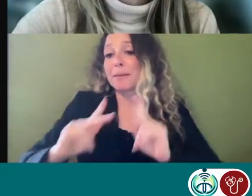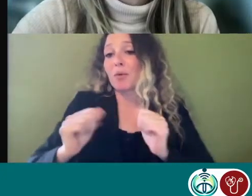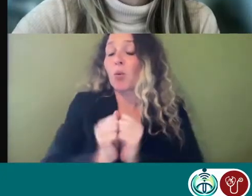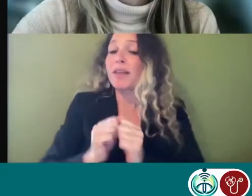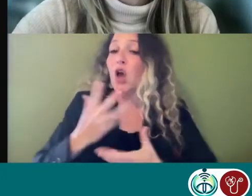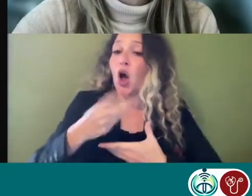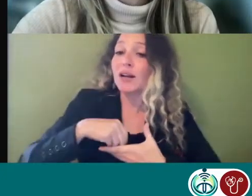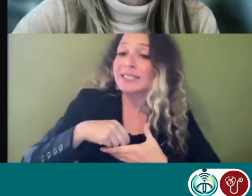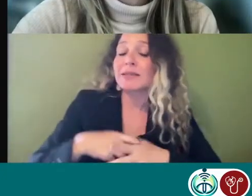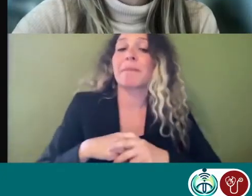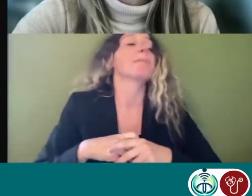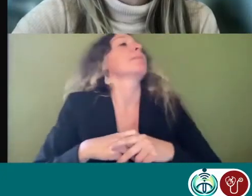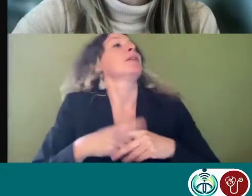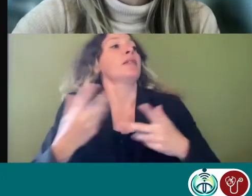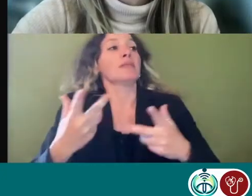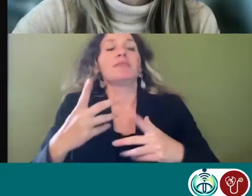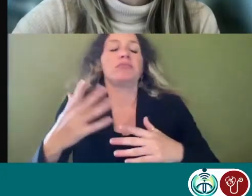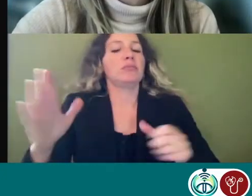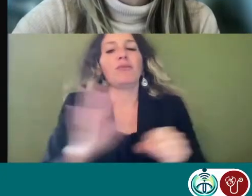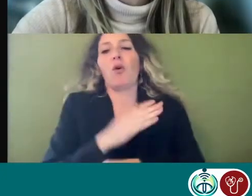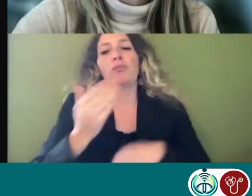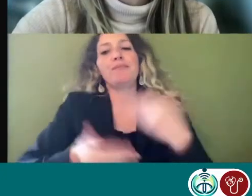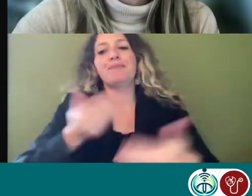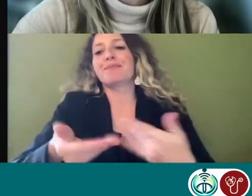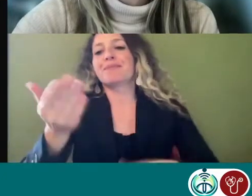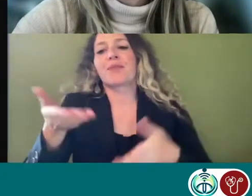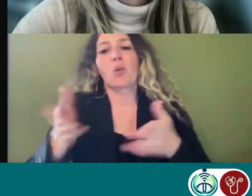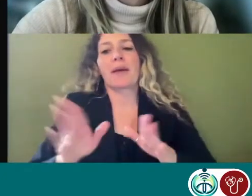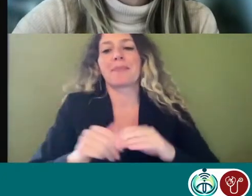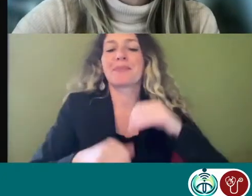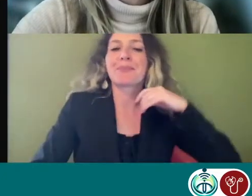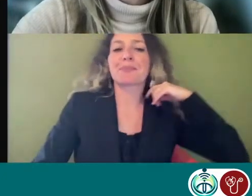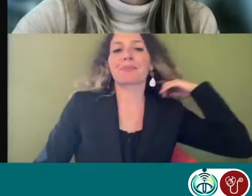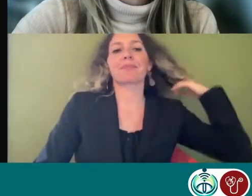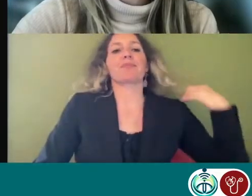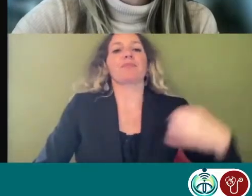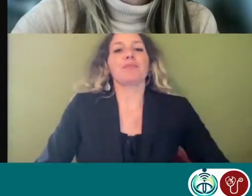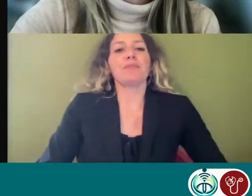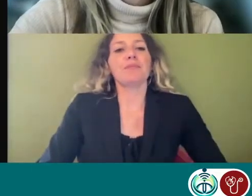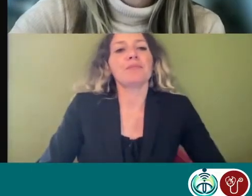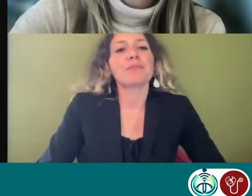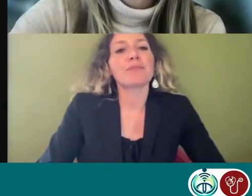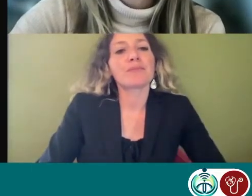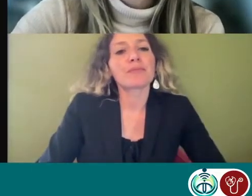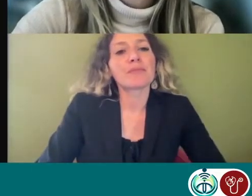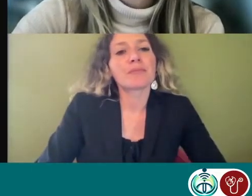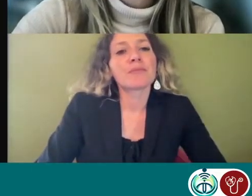themselves, every step of the way. Next slide please. So our core advisory board helped